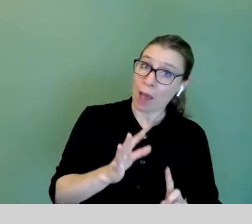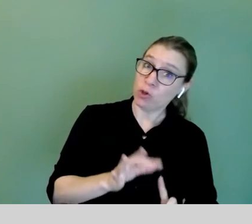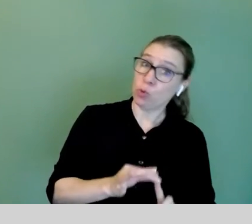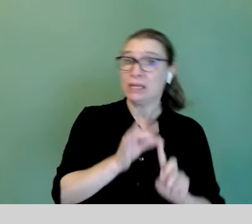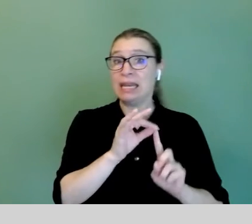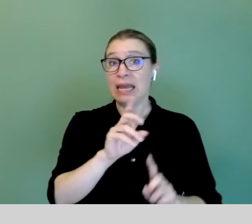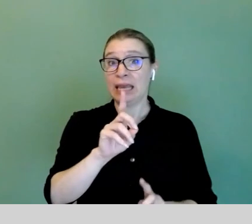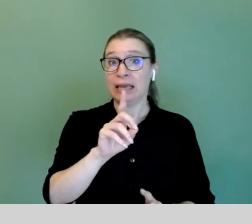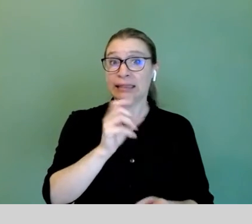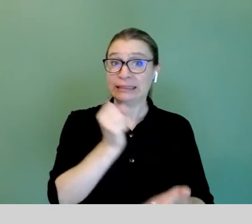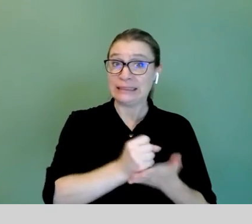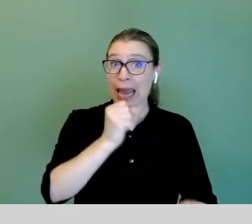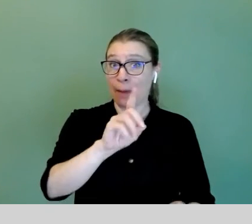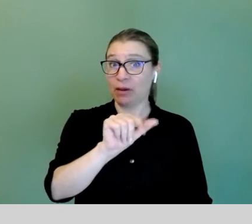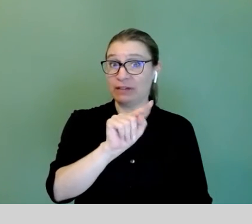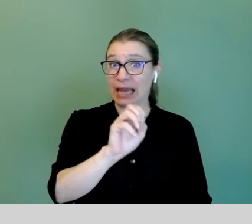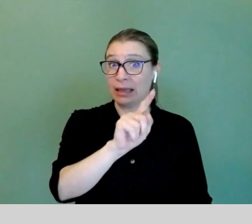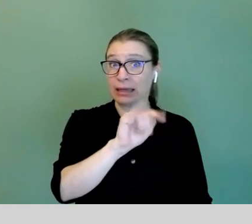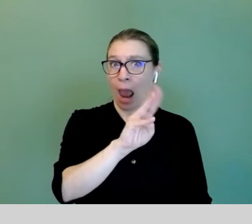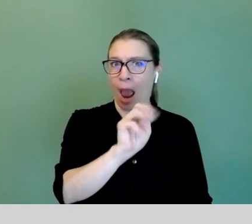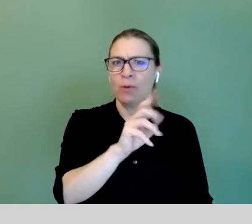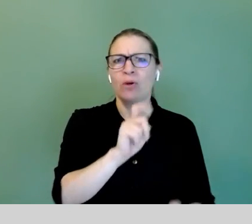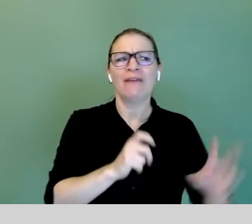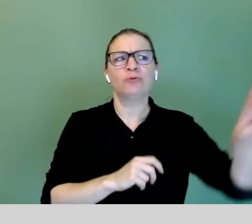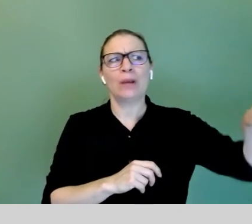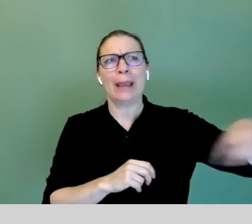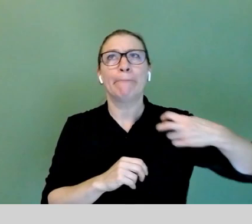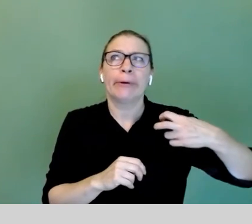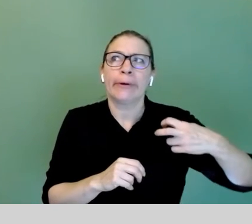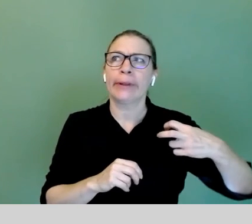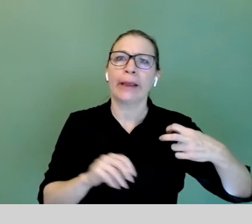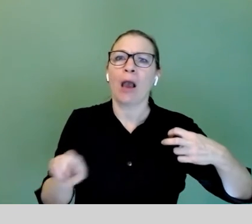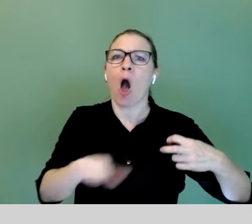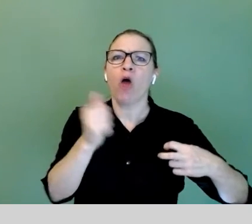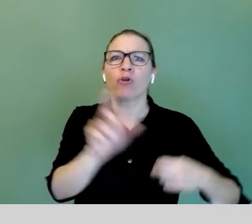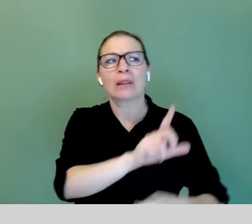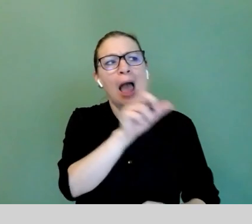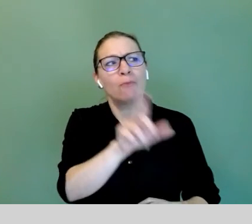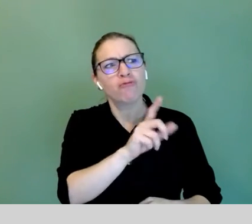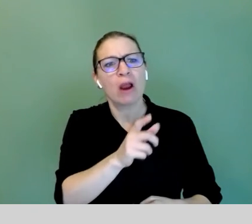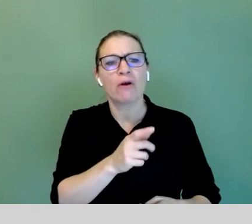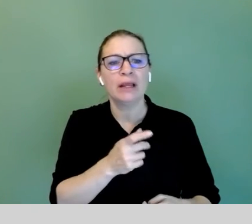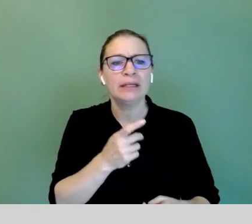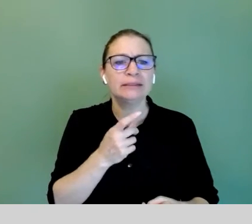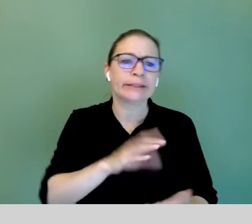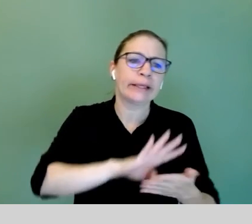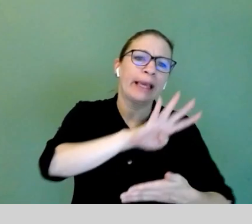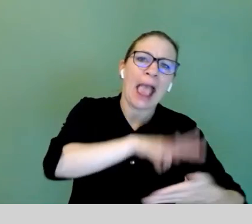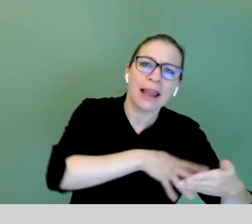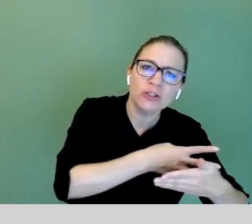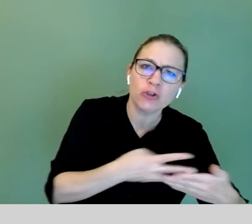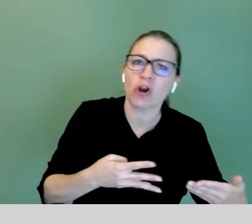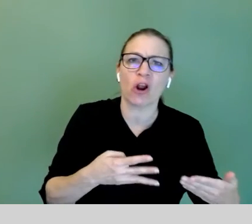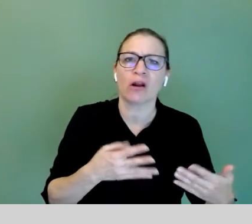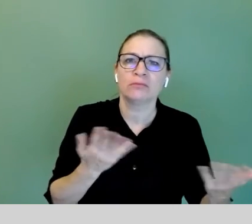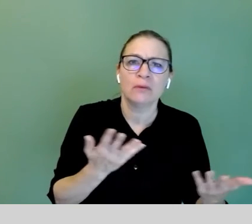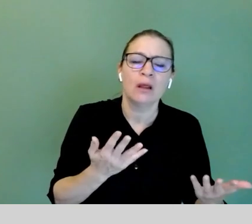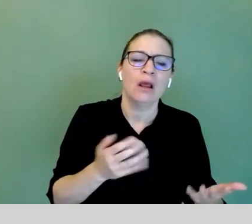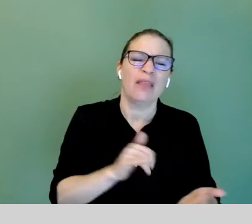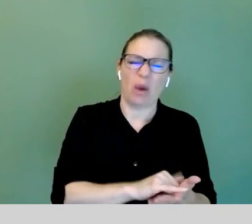the Unix timestamp of a datetime, you had to import certain like another standard library's module, calendar,